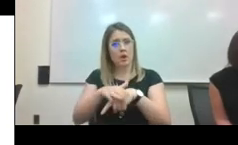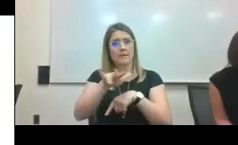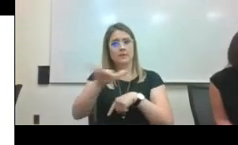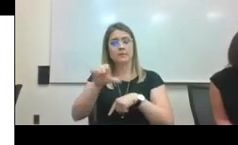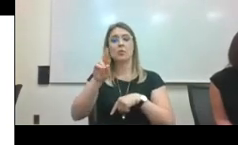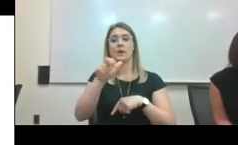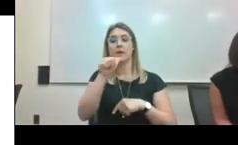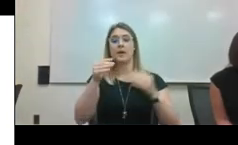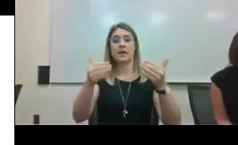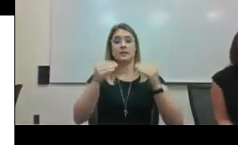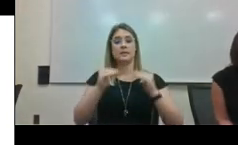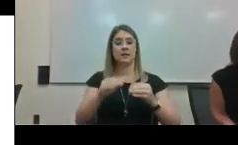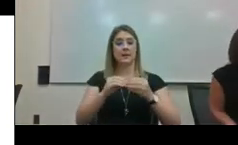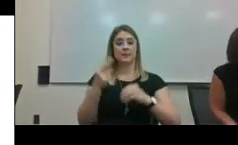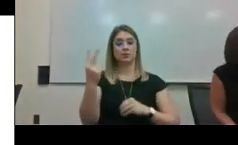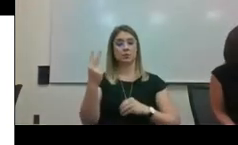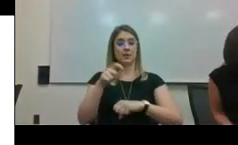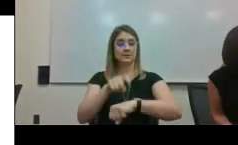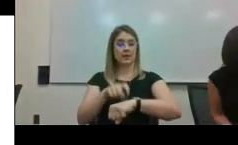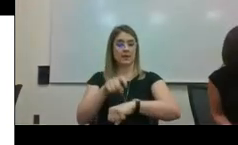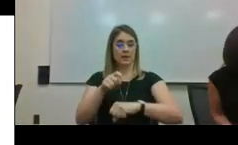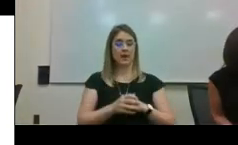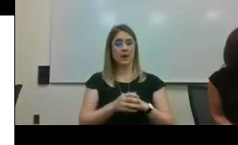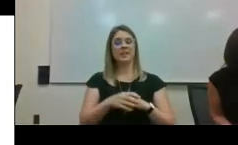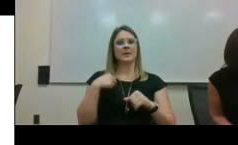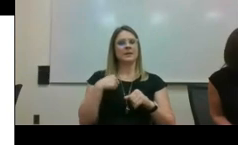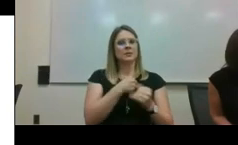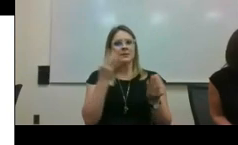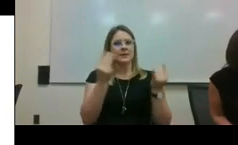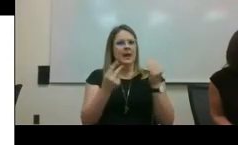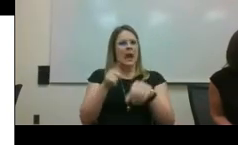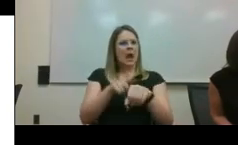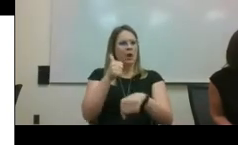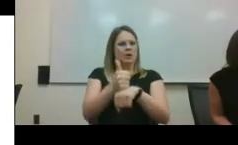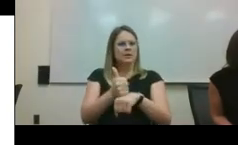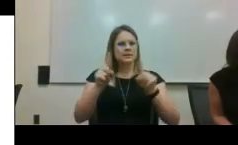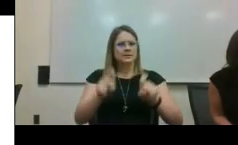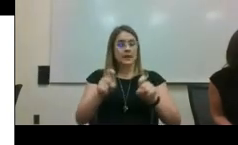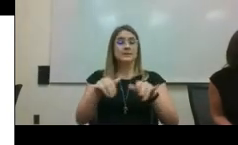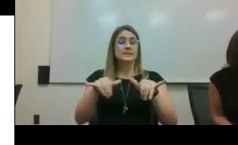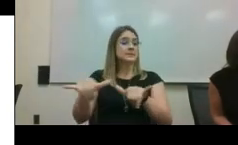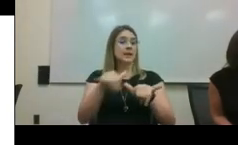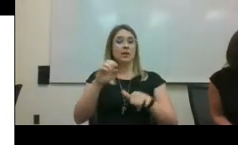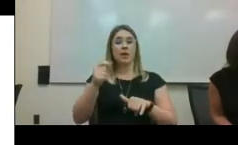The next one is around timing. So, we really wrestled with how long to give them. Standard EGRA gives every student one minute